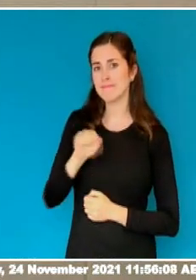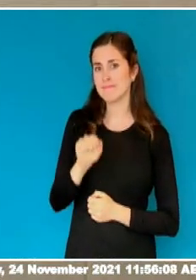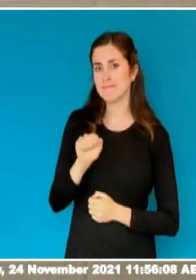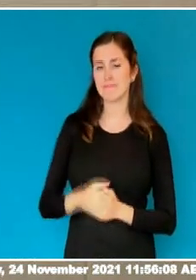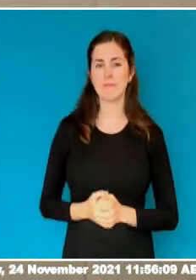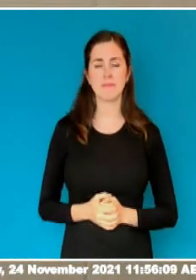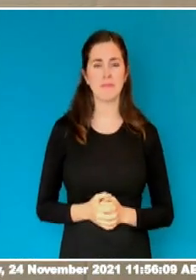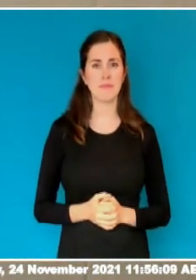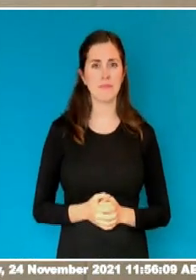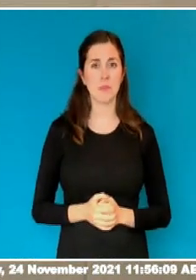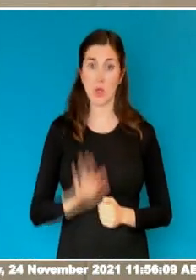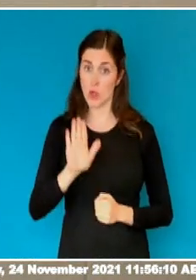That statement is true and correct?